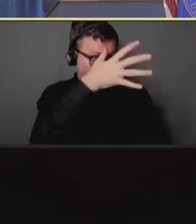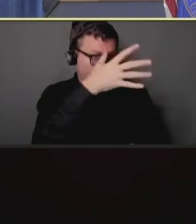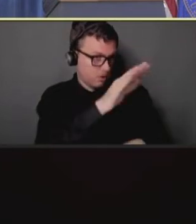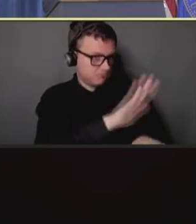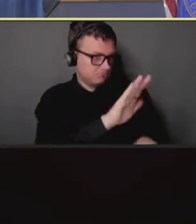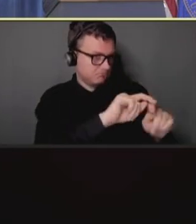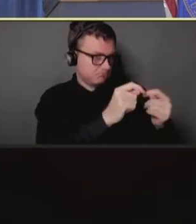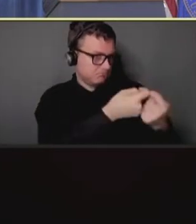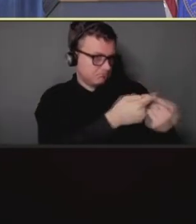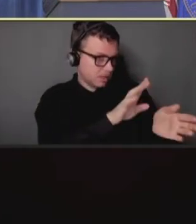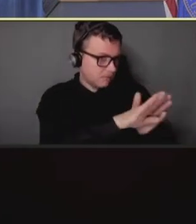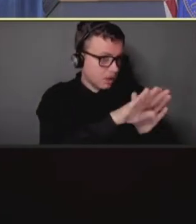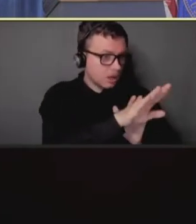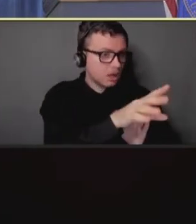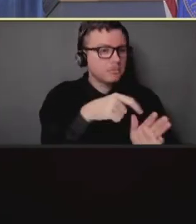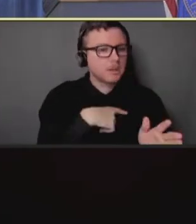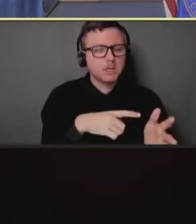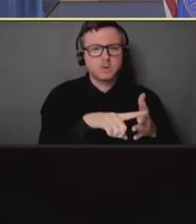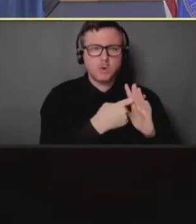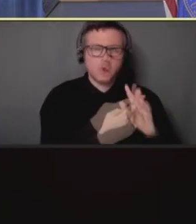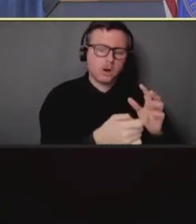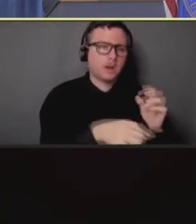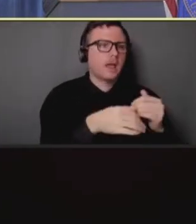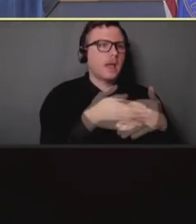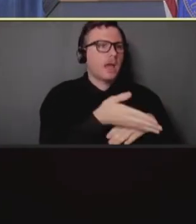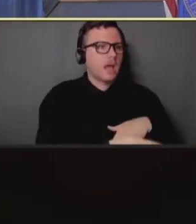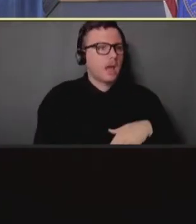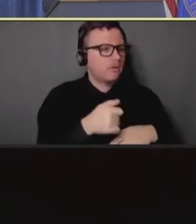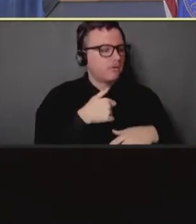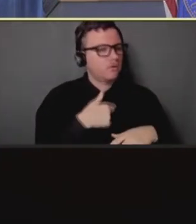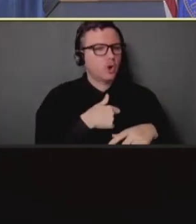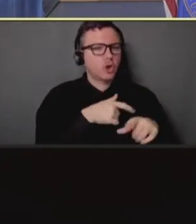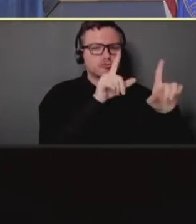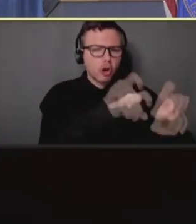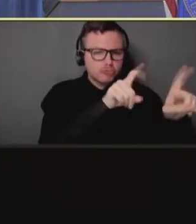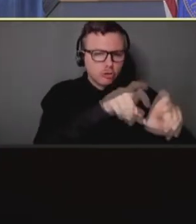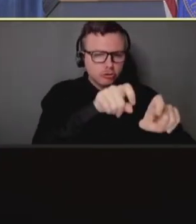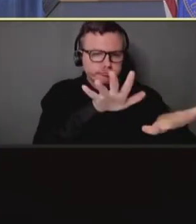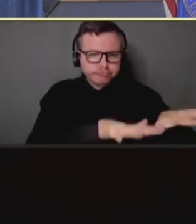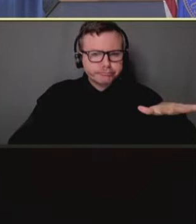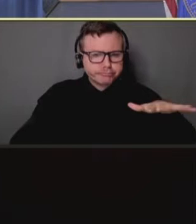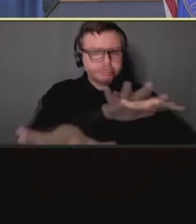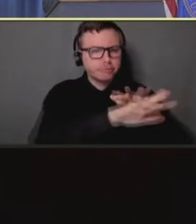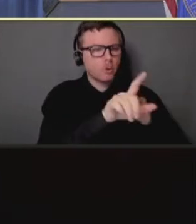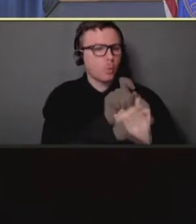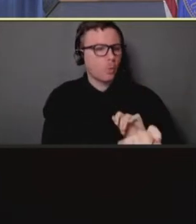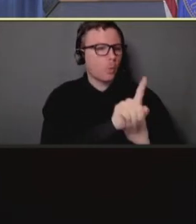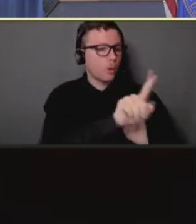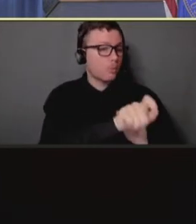for use after an extensive national field trial involving 1.8 million schoolchildren